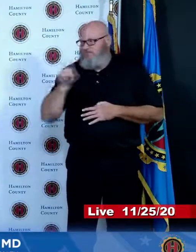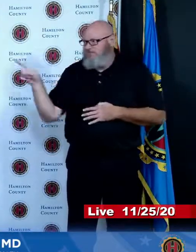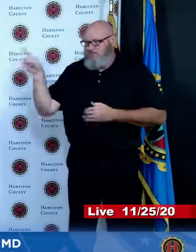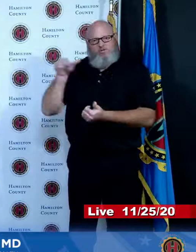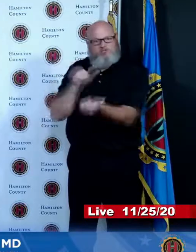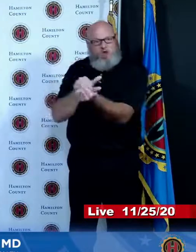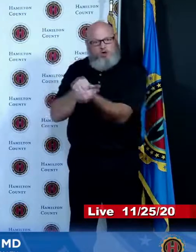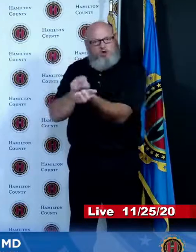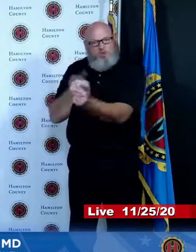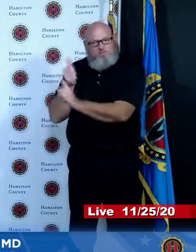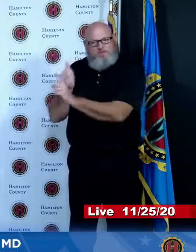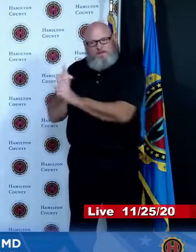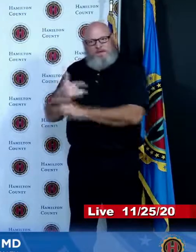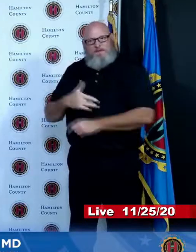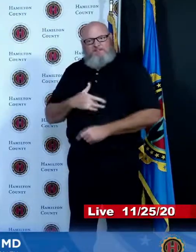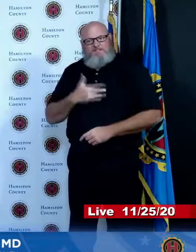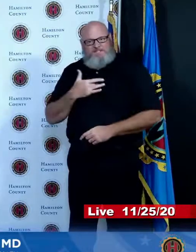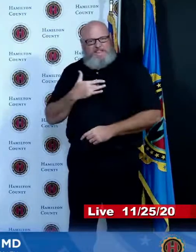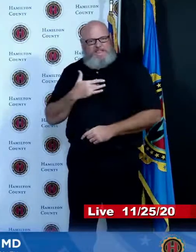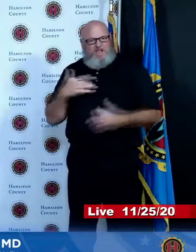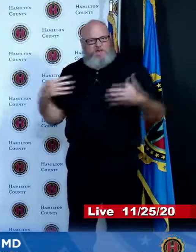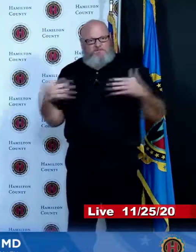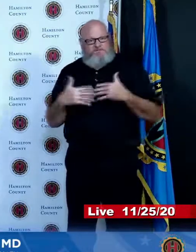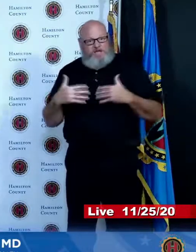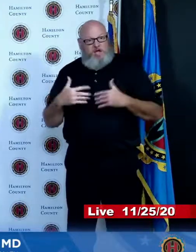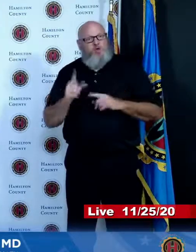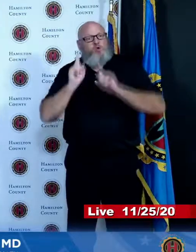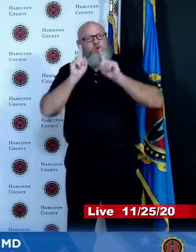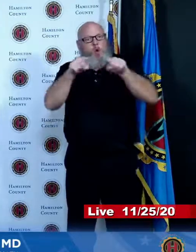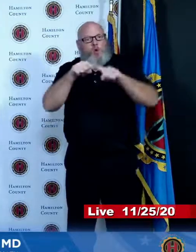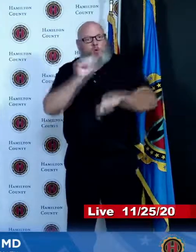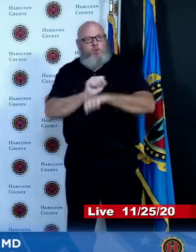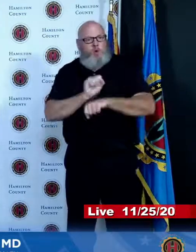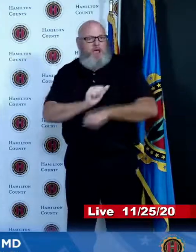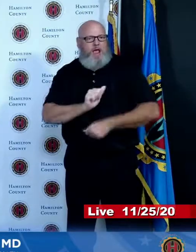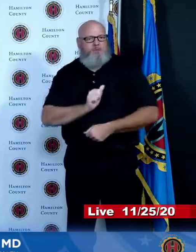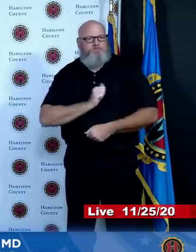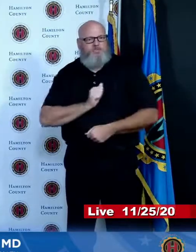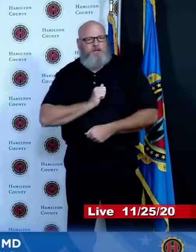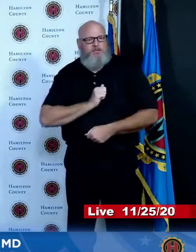know looking at that graph and and then also seeing that reality lived out in our hospitals